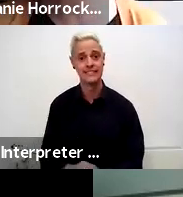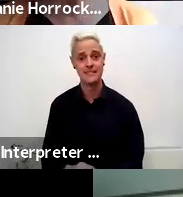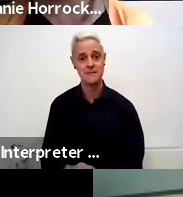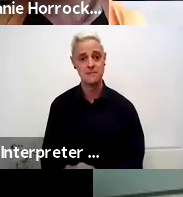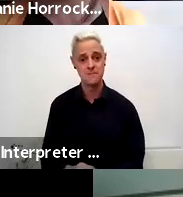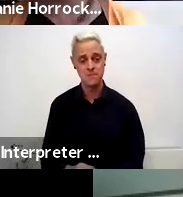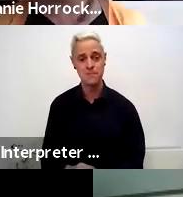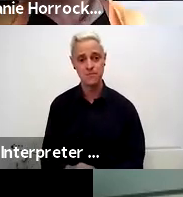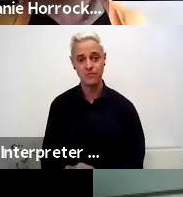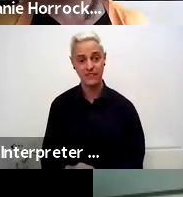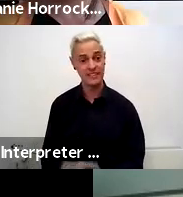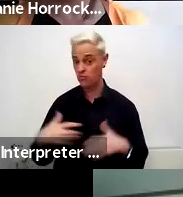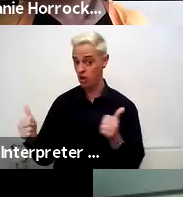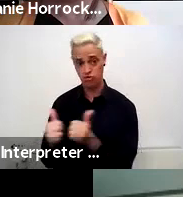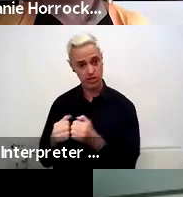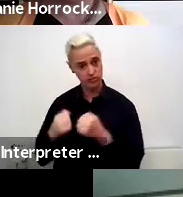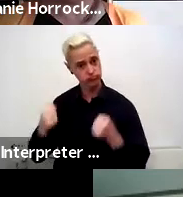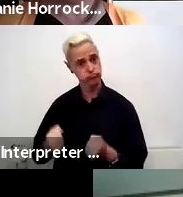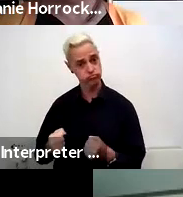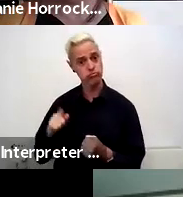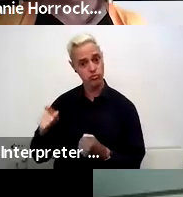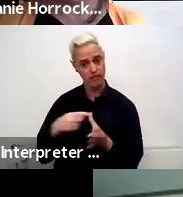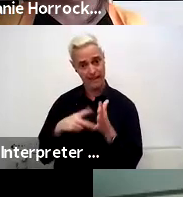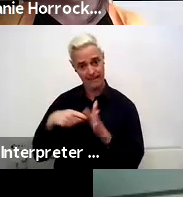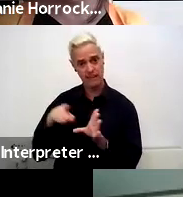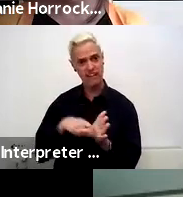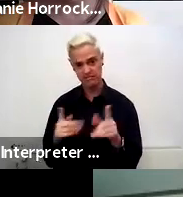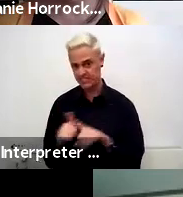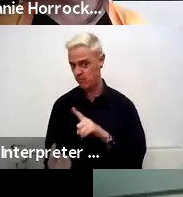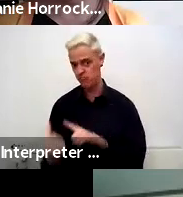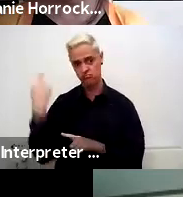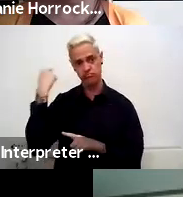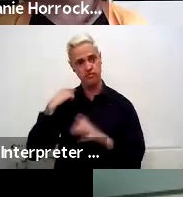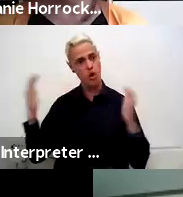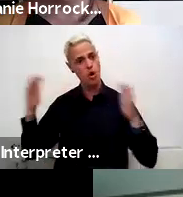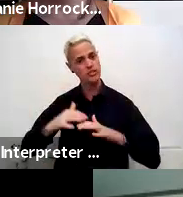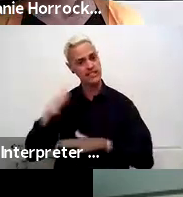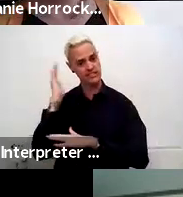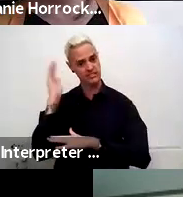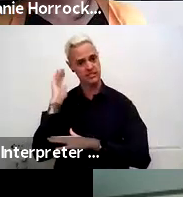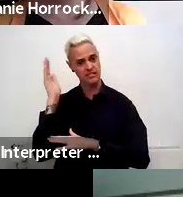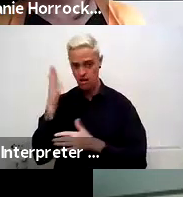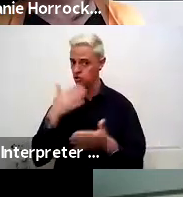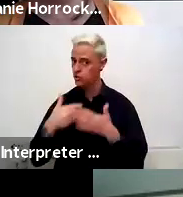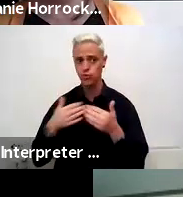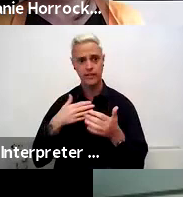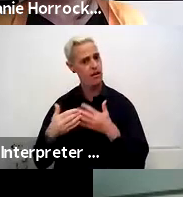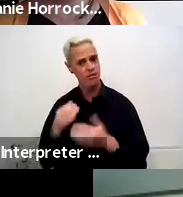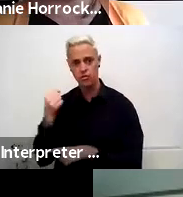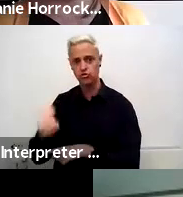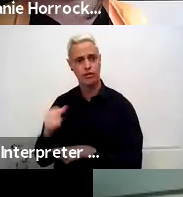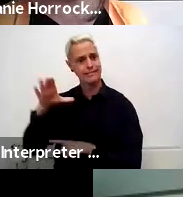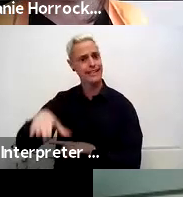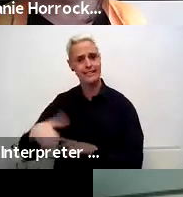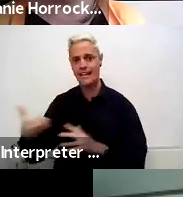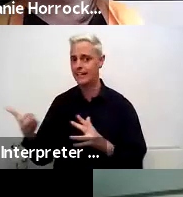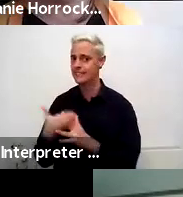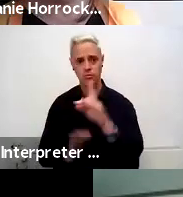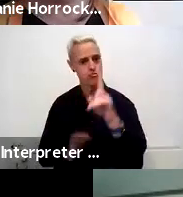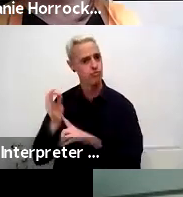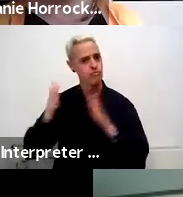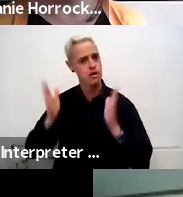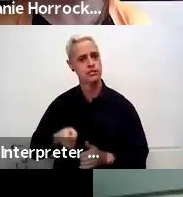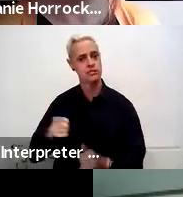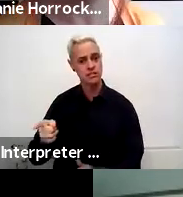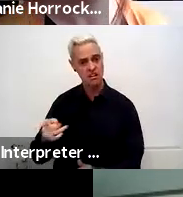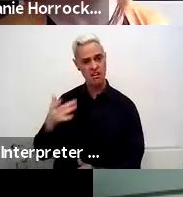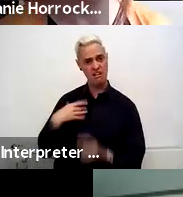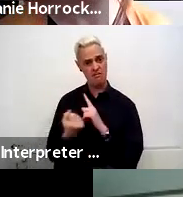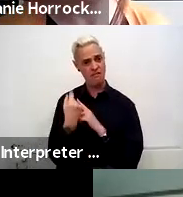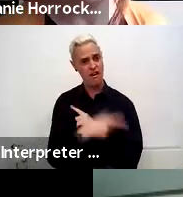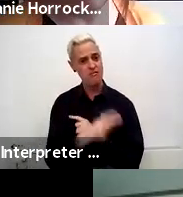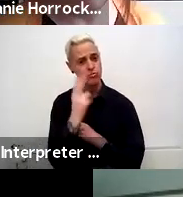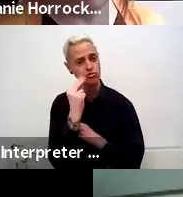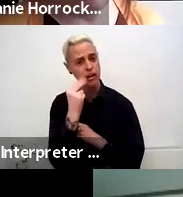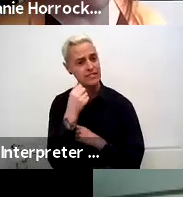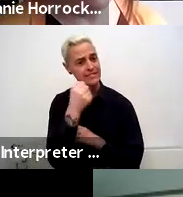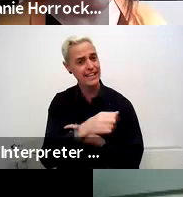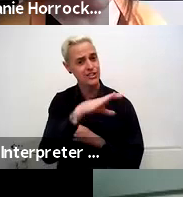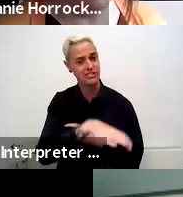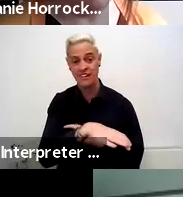And I joined with him and I think I've said a previous things that we need to sort out the accessibility of our train stations. I mean I live around the corner from traffic Park train station.